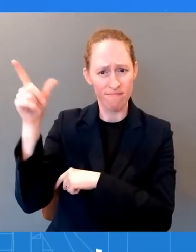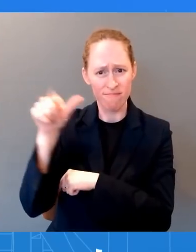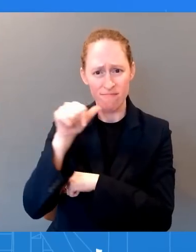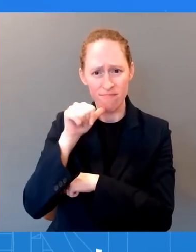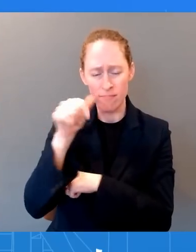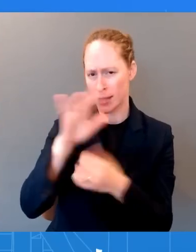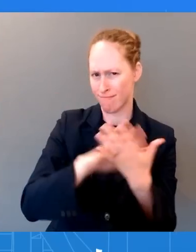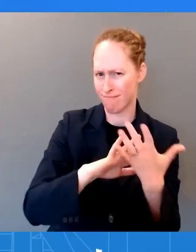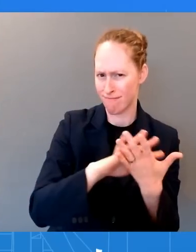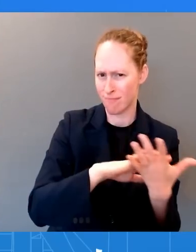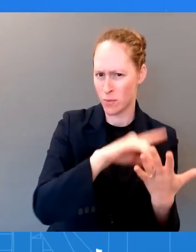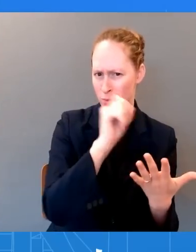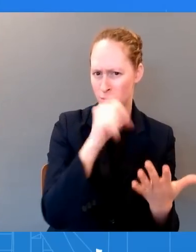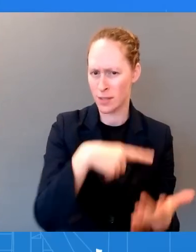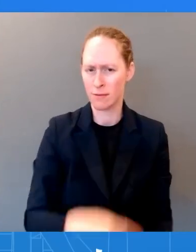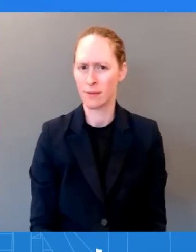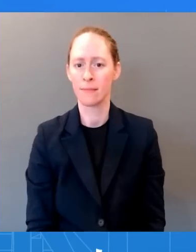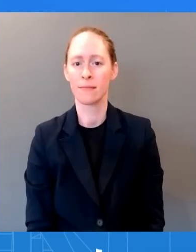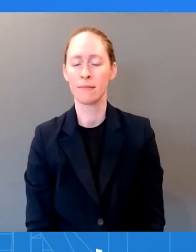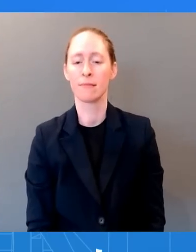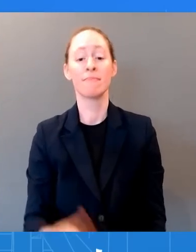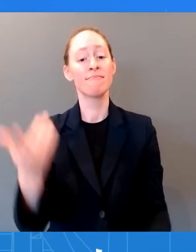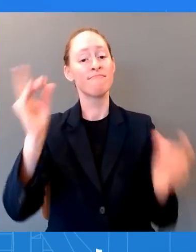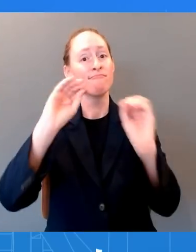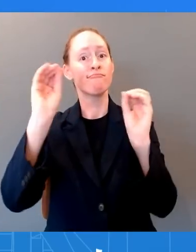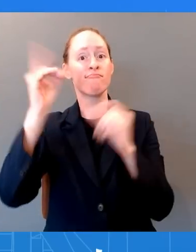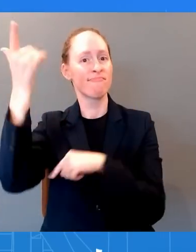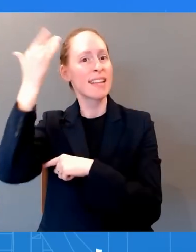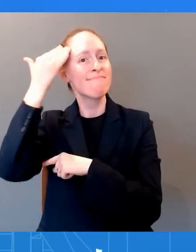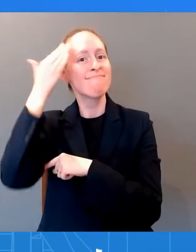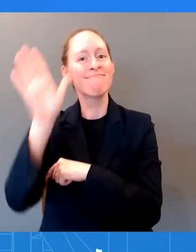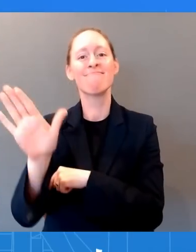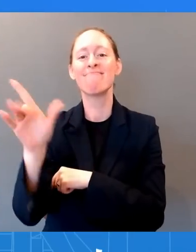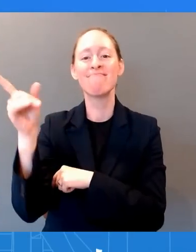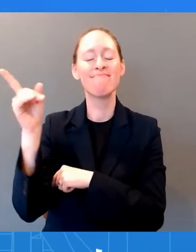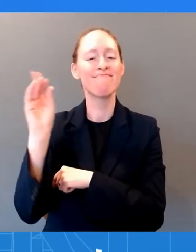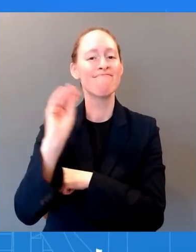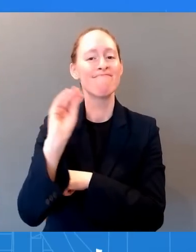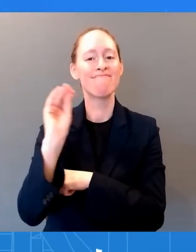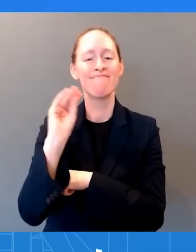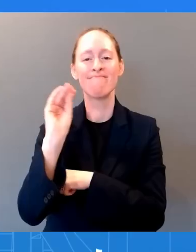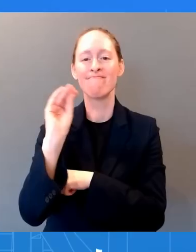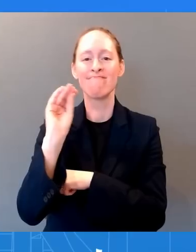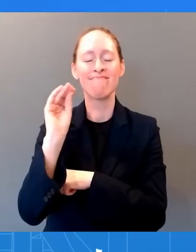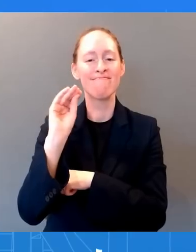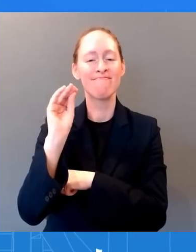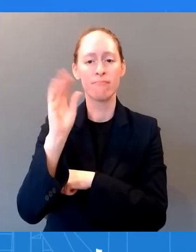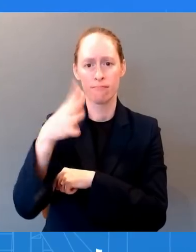I know folks have asked, you know, if he has been briefed via the PDB